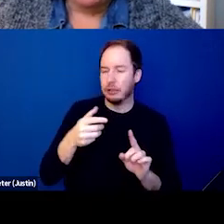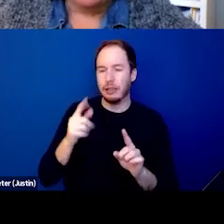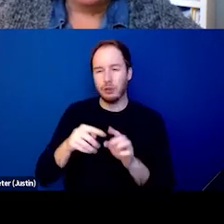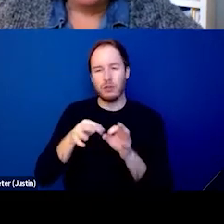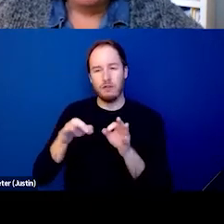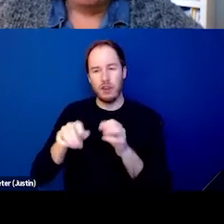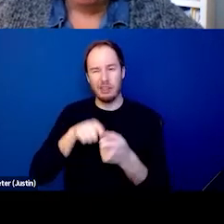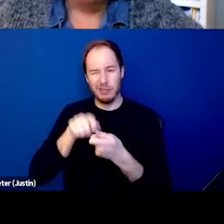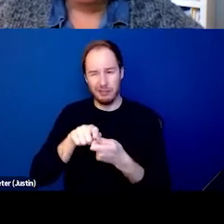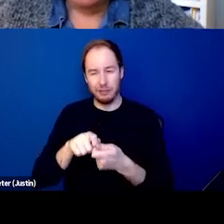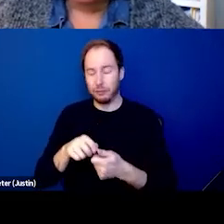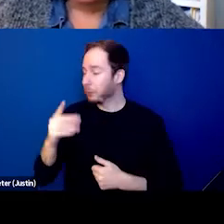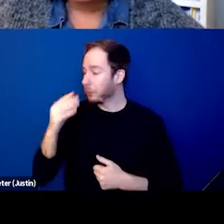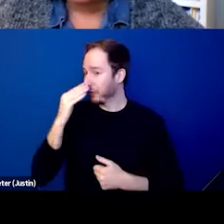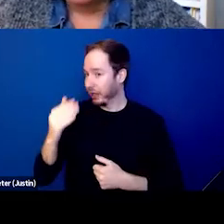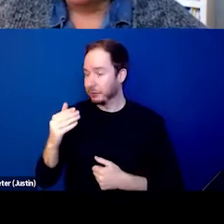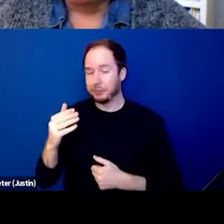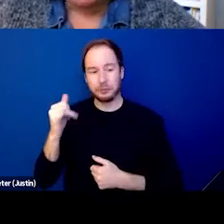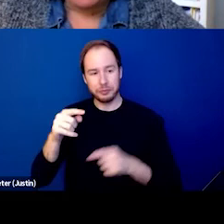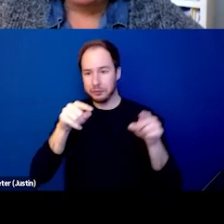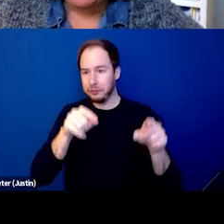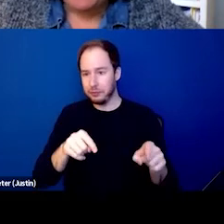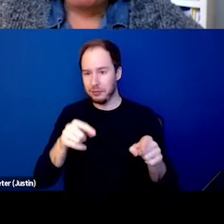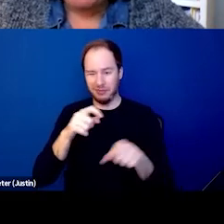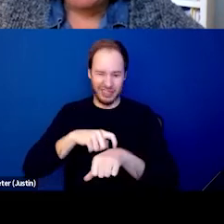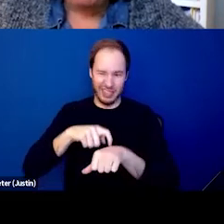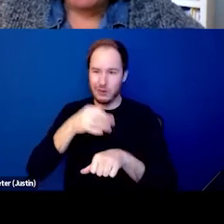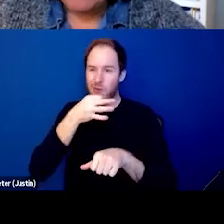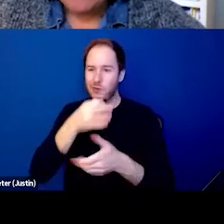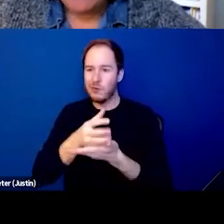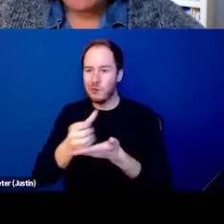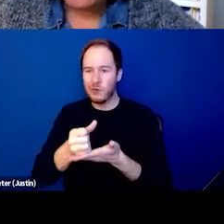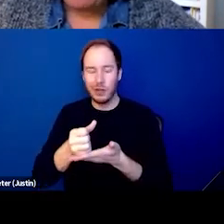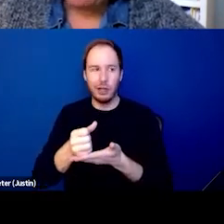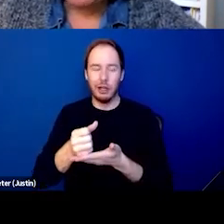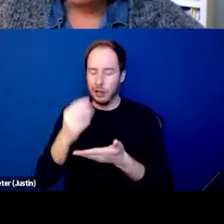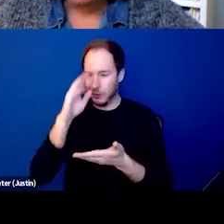Okay, thank you for that. As you can see, we are running out of time. We never have enough of it.